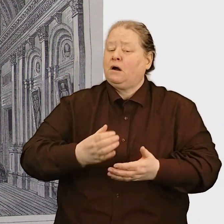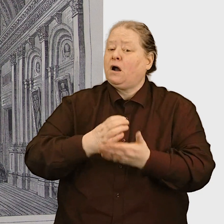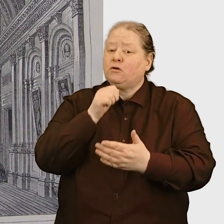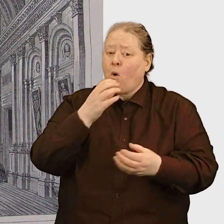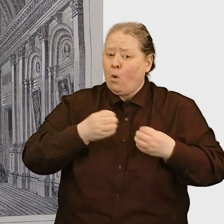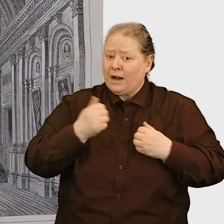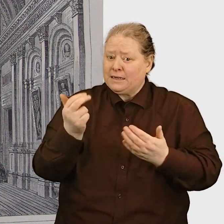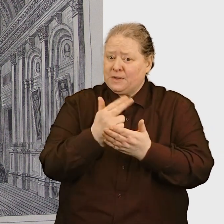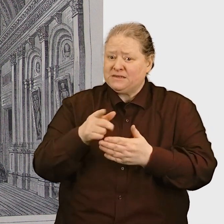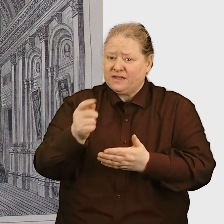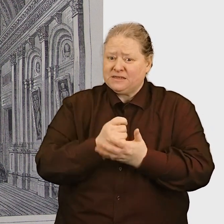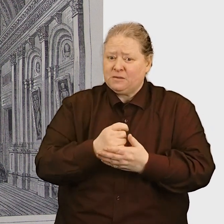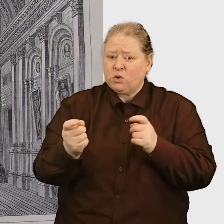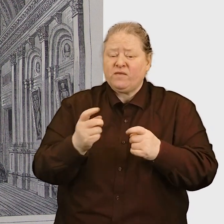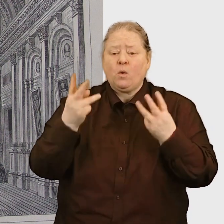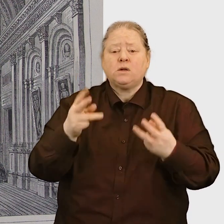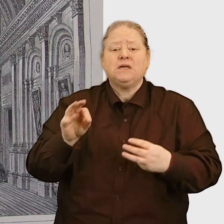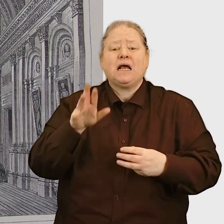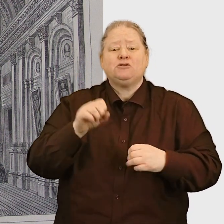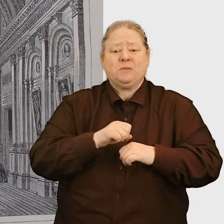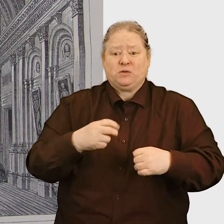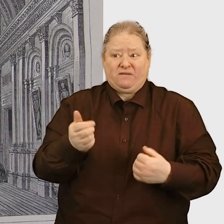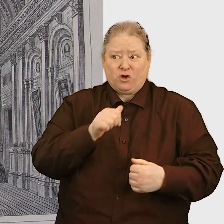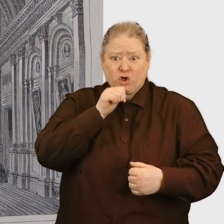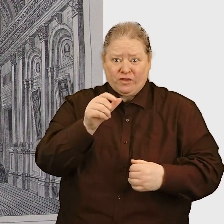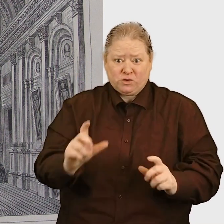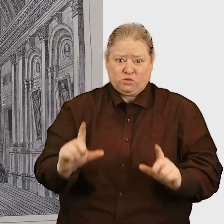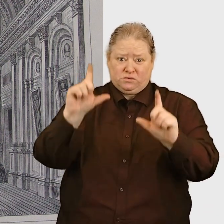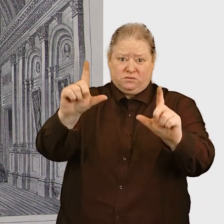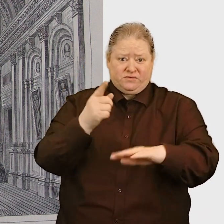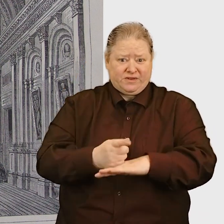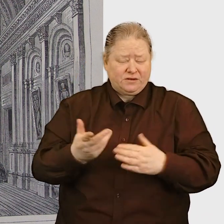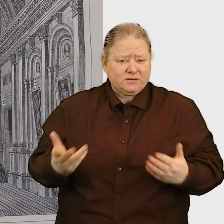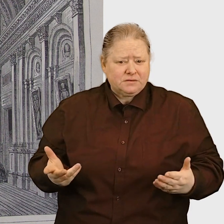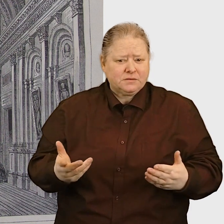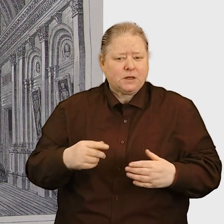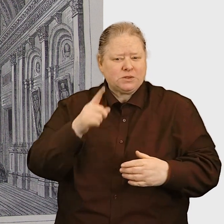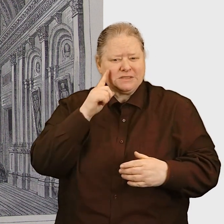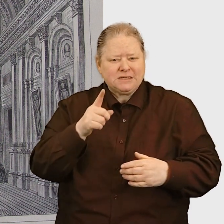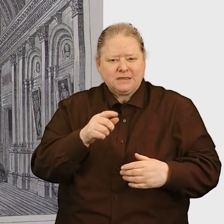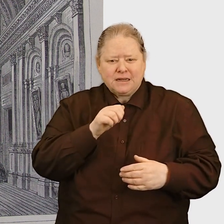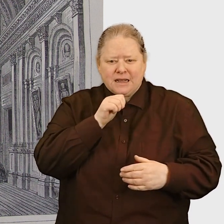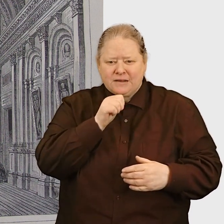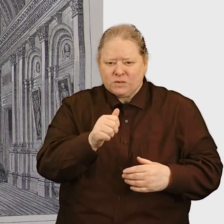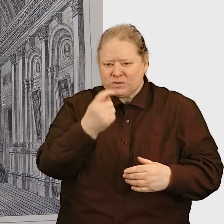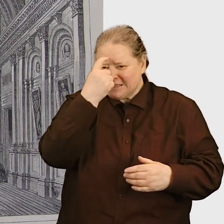paintings at this time, so if they'd wanted a gallery space, they would have had nothing to put in it. And you'll also see that there's no sign of the statues in the